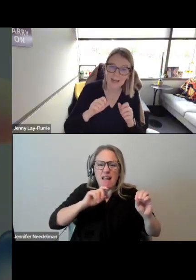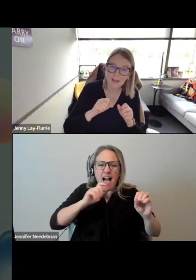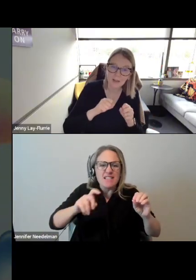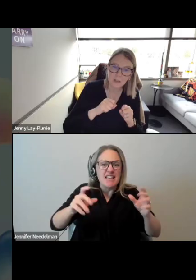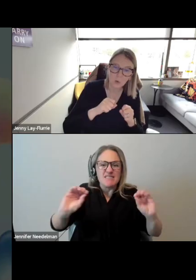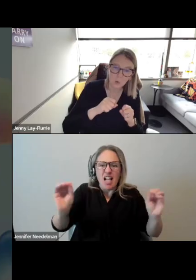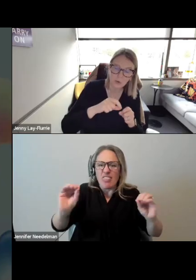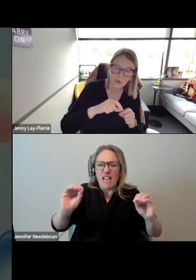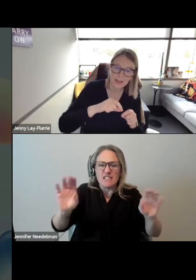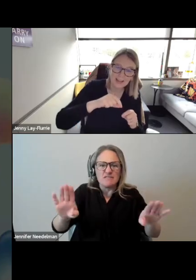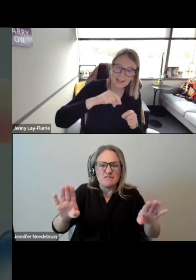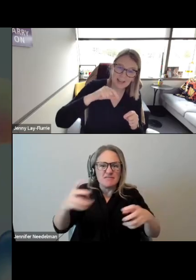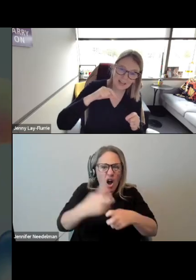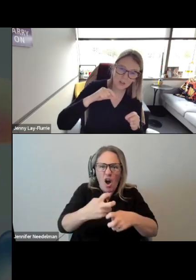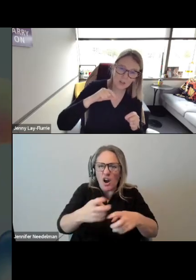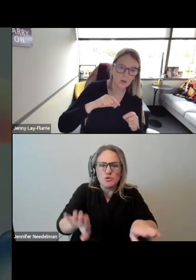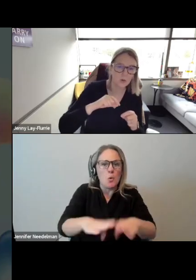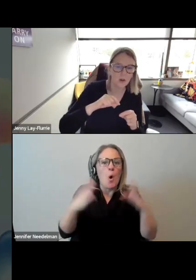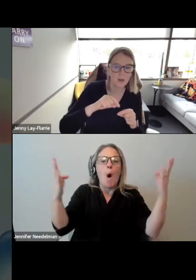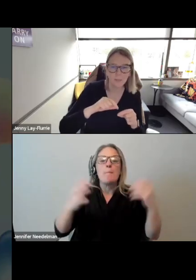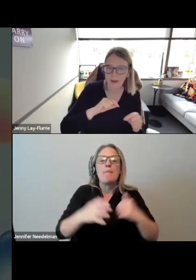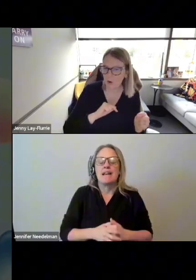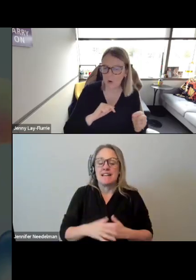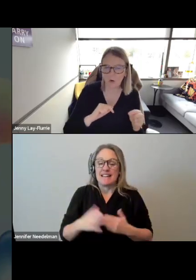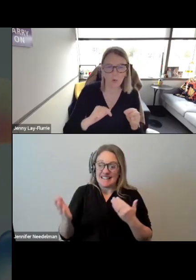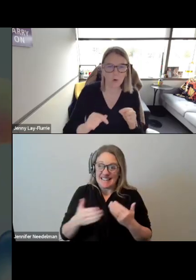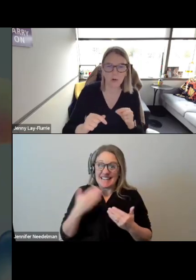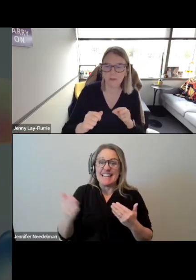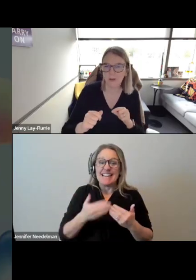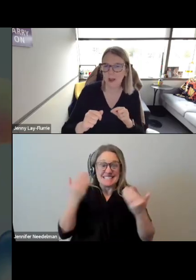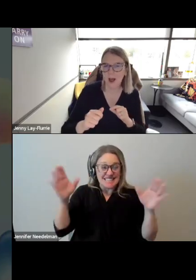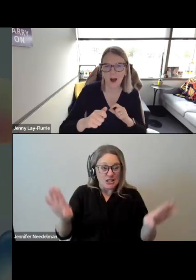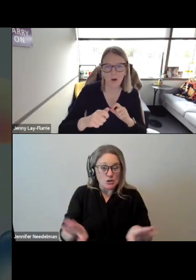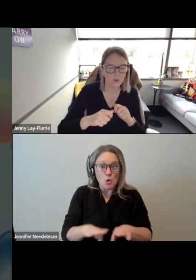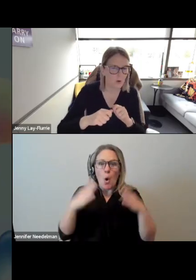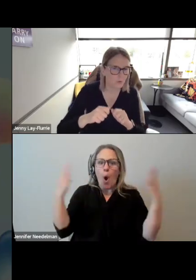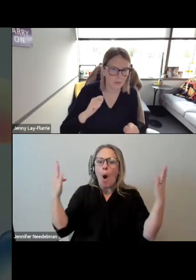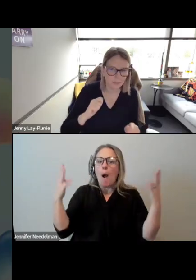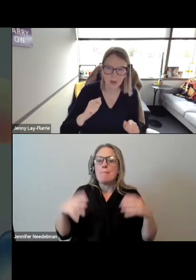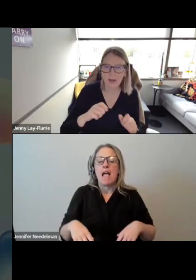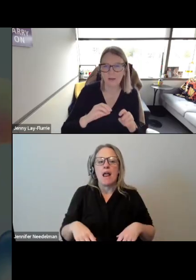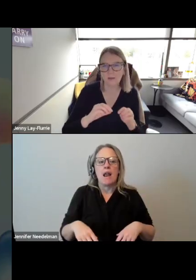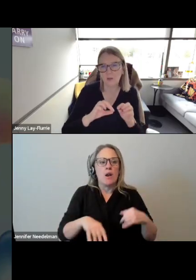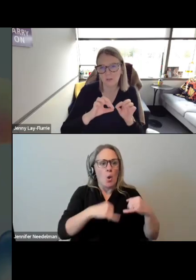and easy to also then get into the power cords with no zip ties.